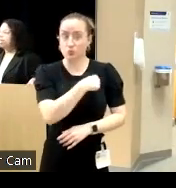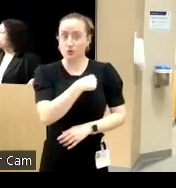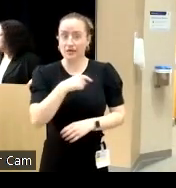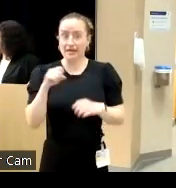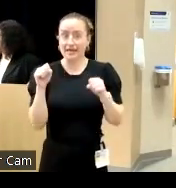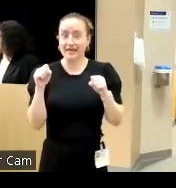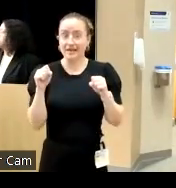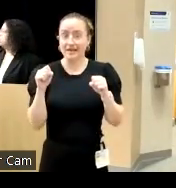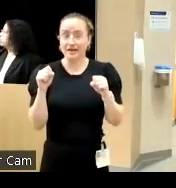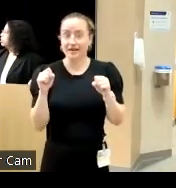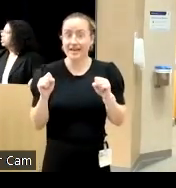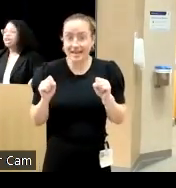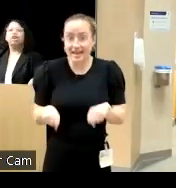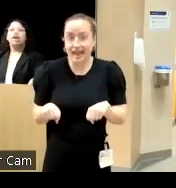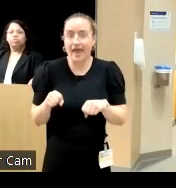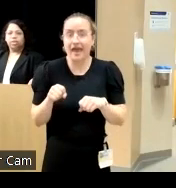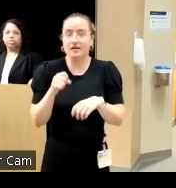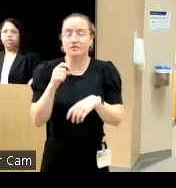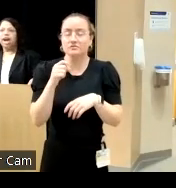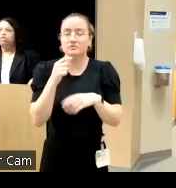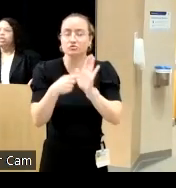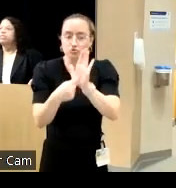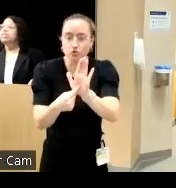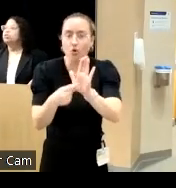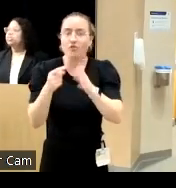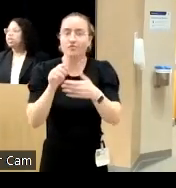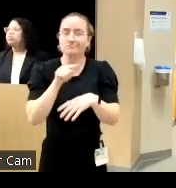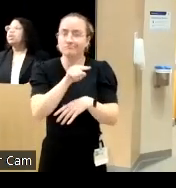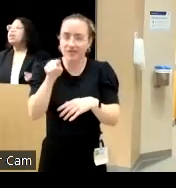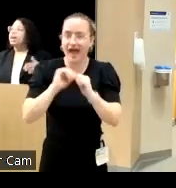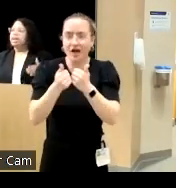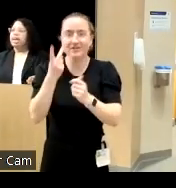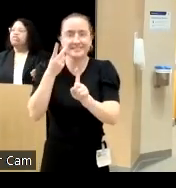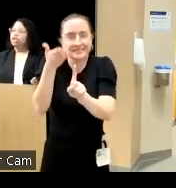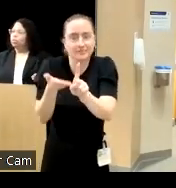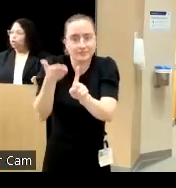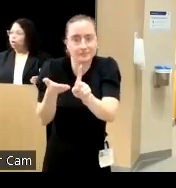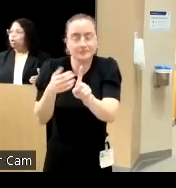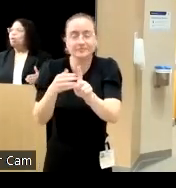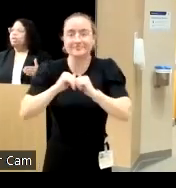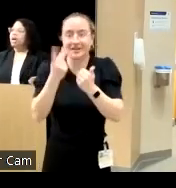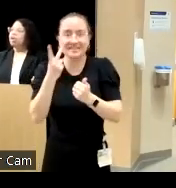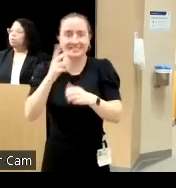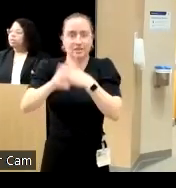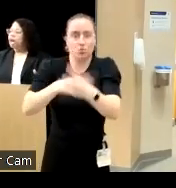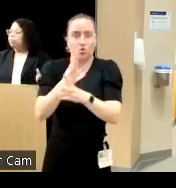into their own agency their efficacy how do they see themselves engaging in the world beyond what